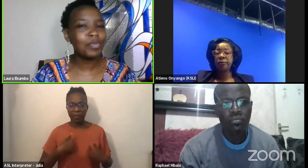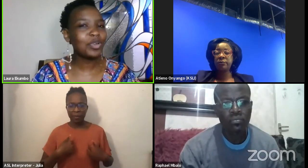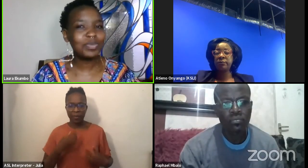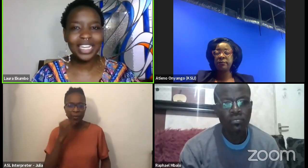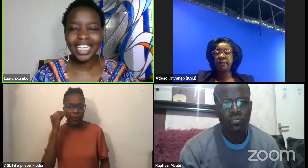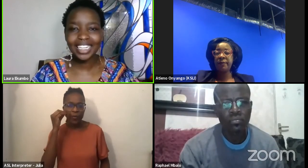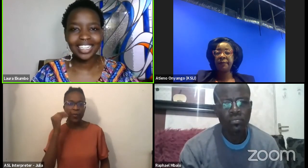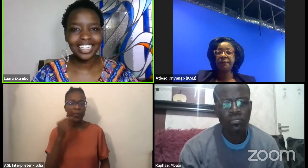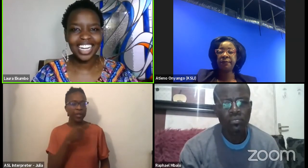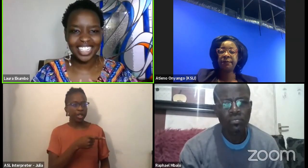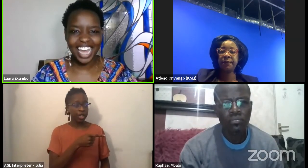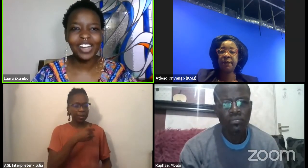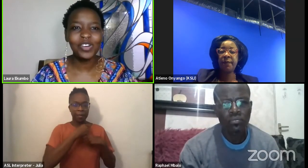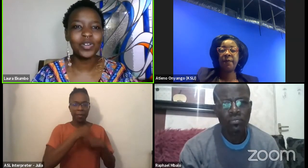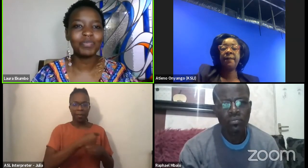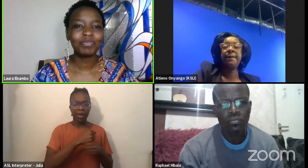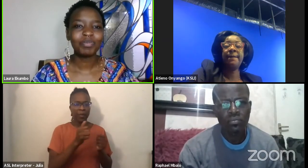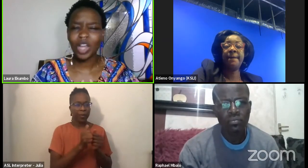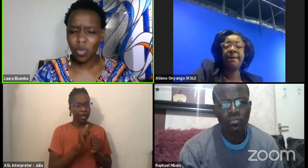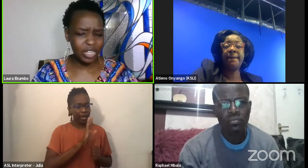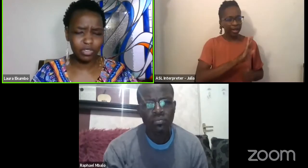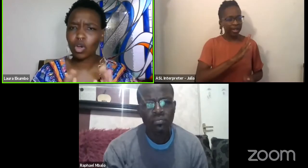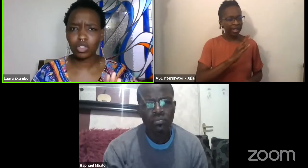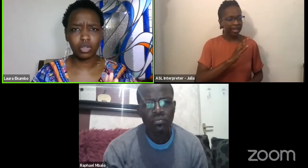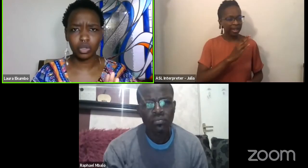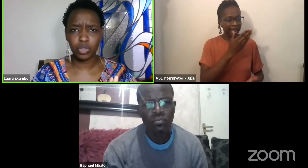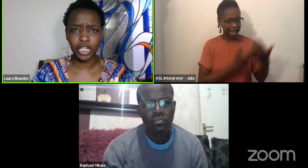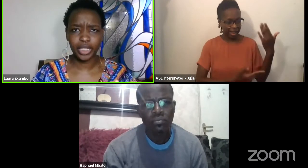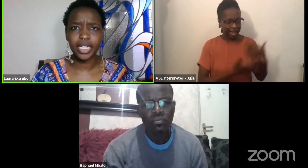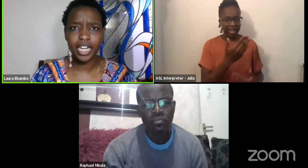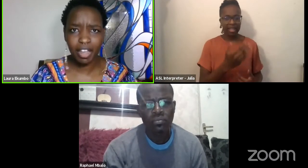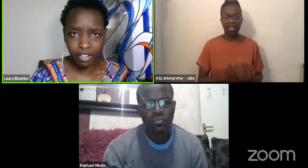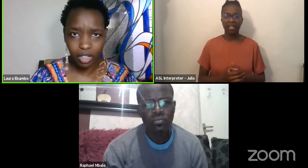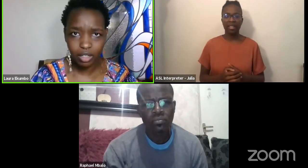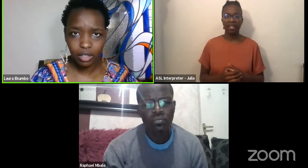She pulls me in a tangle, obese not crushy never crushy